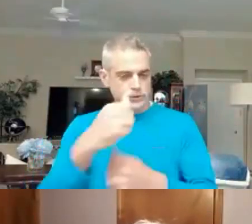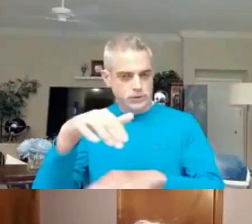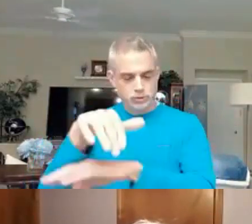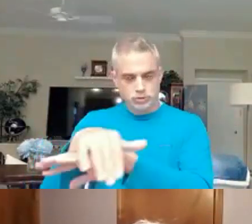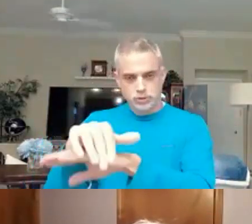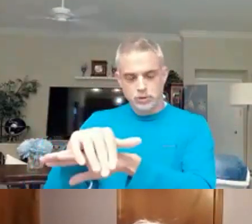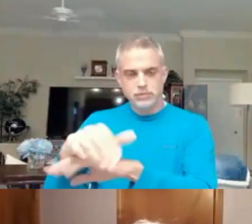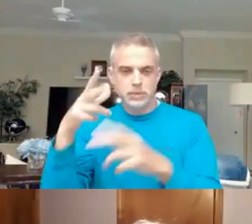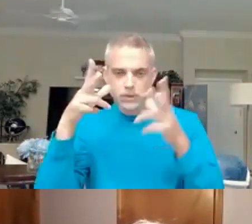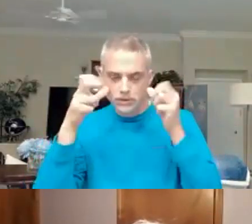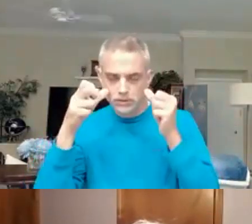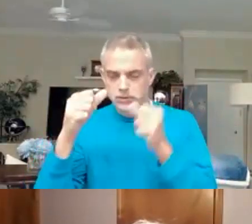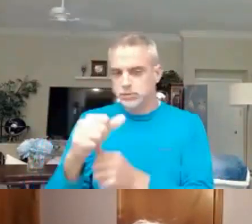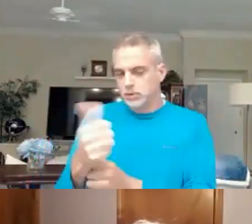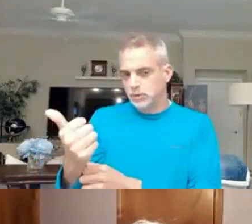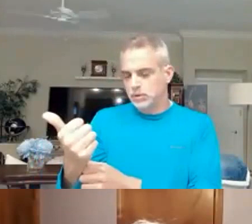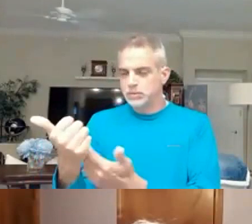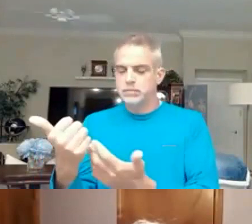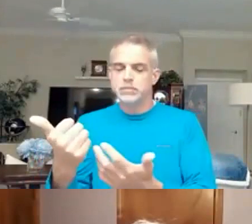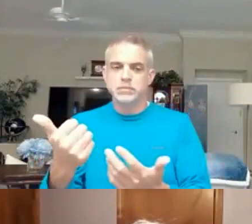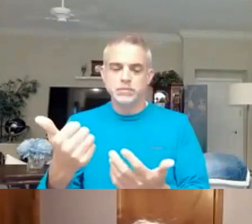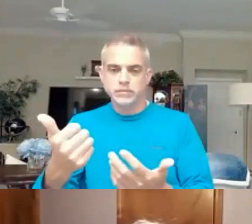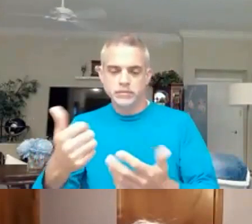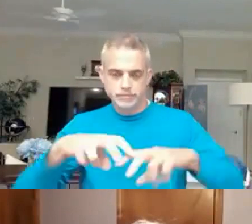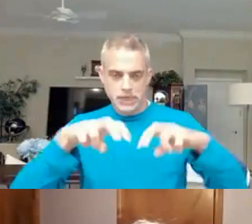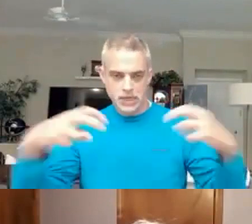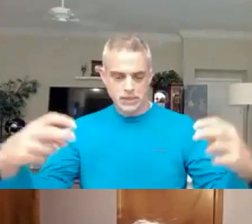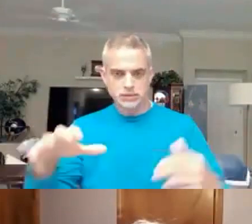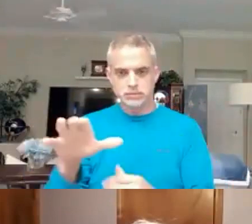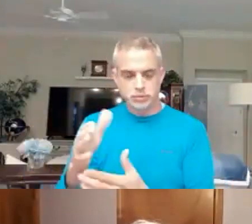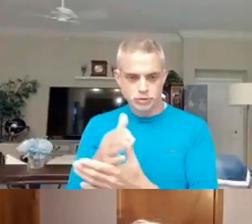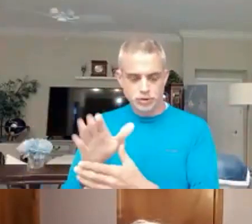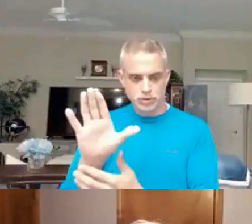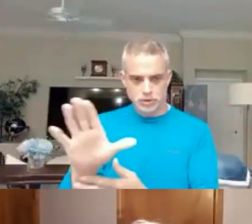What's interesting tonight is to listen to the other people